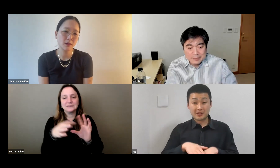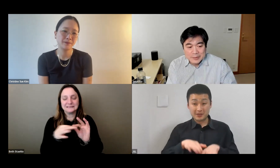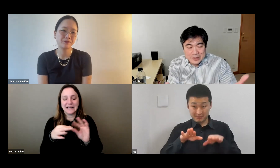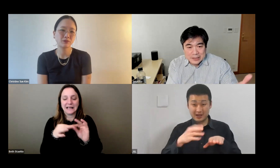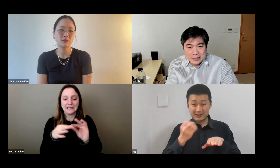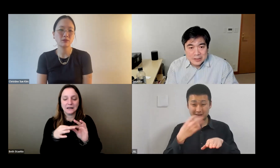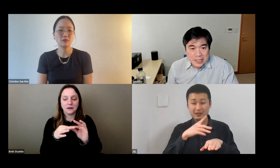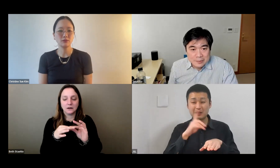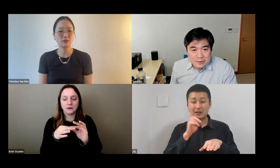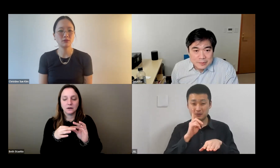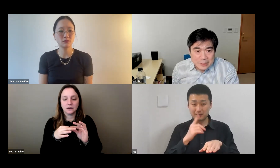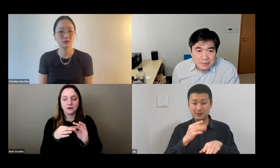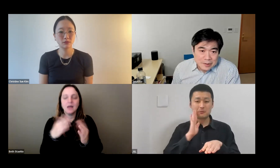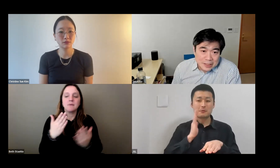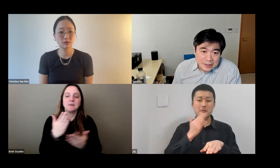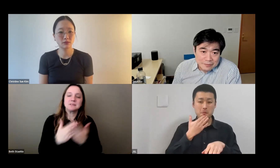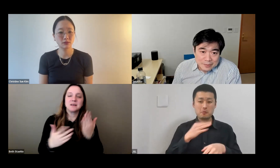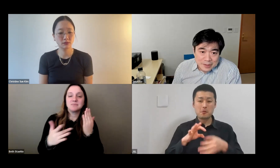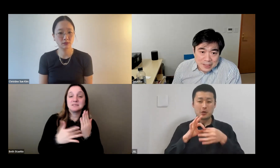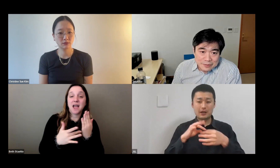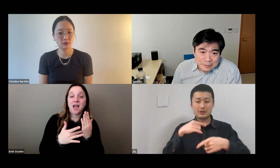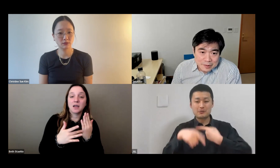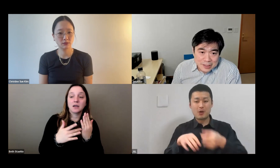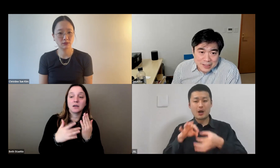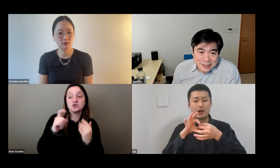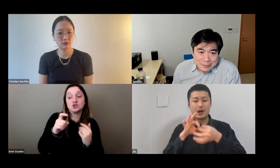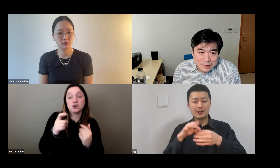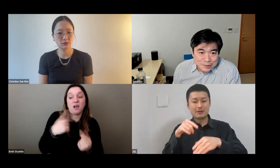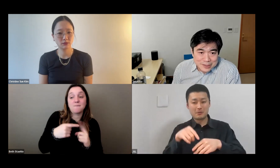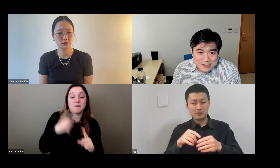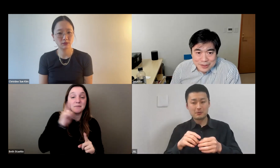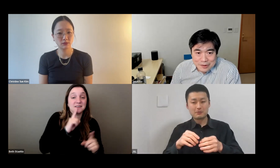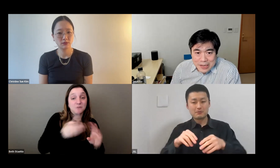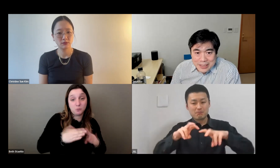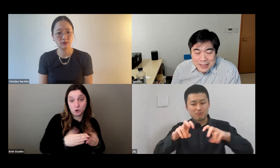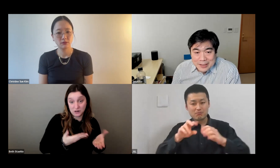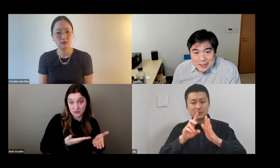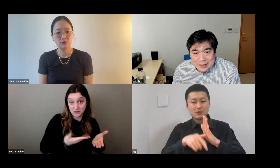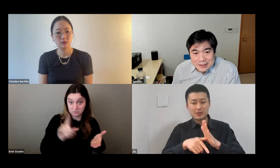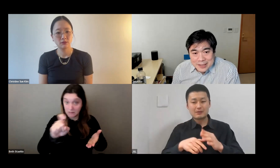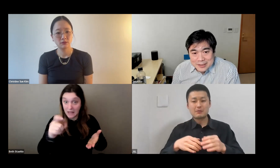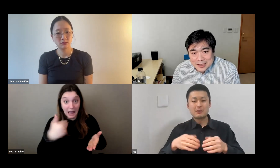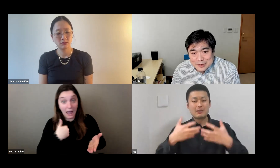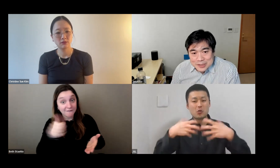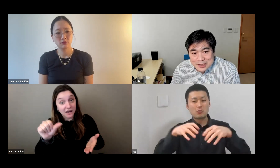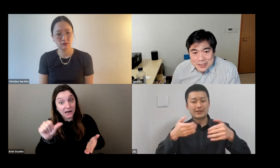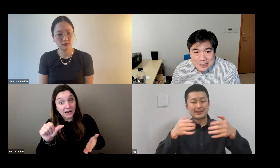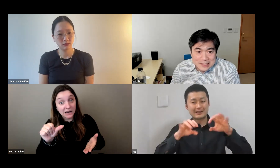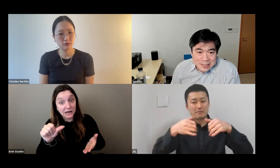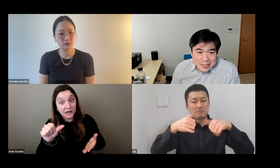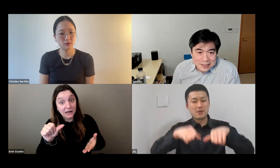maybe technology comes from the community, from the deaf community. And I'm curious if there are any things that you see being designed